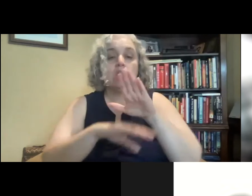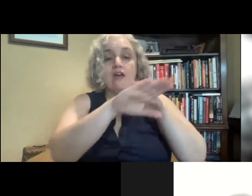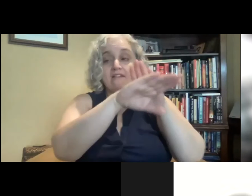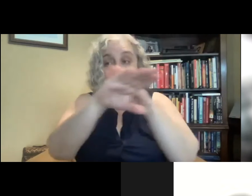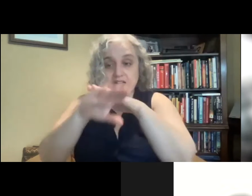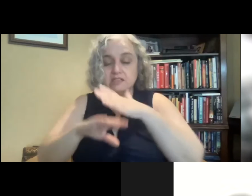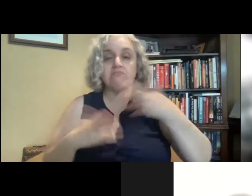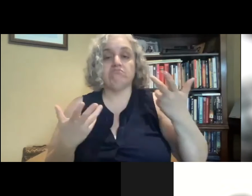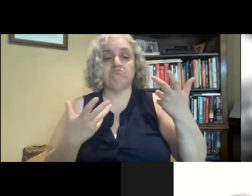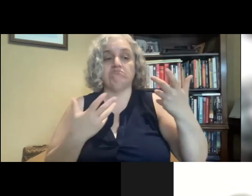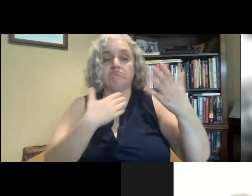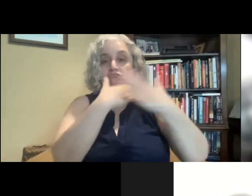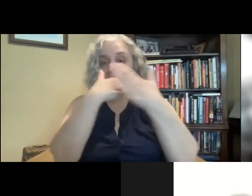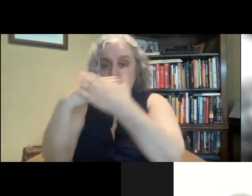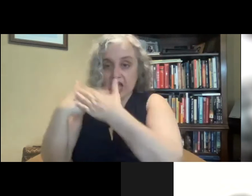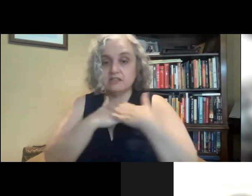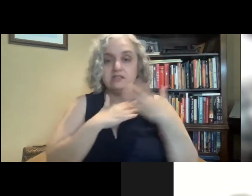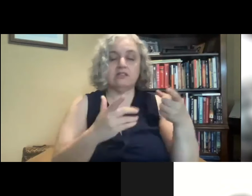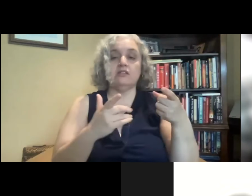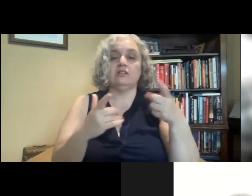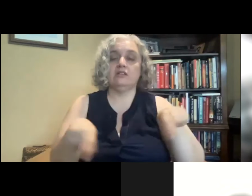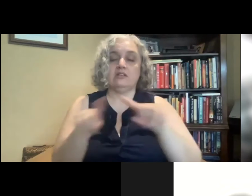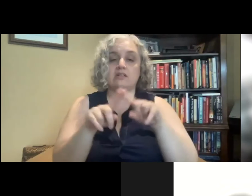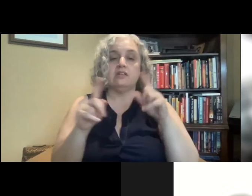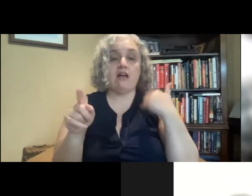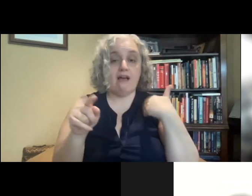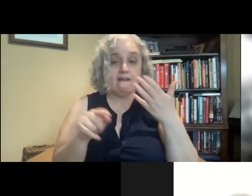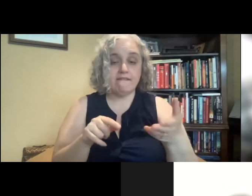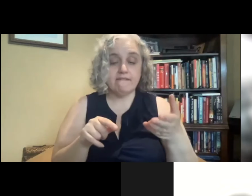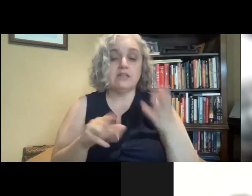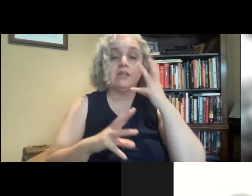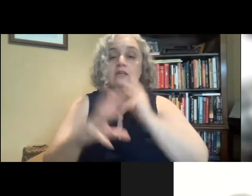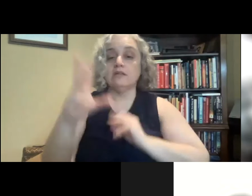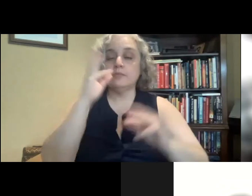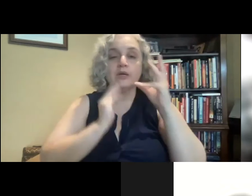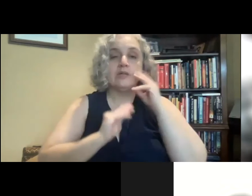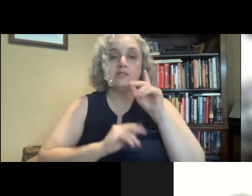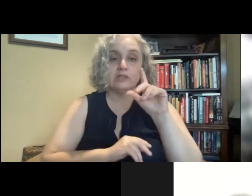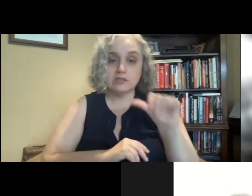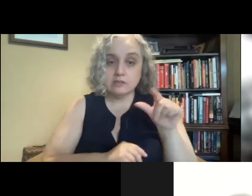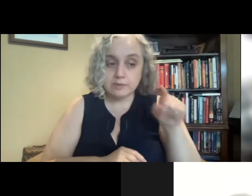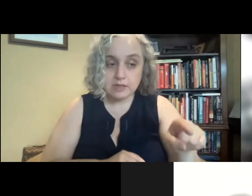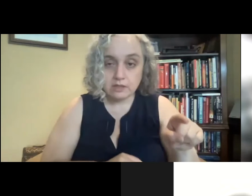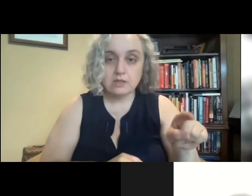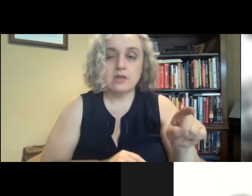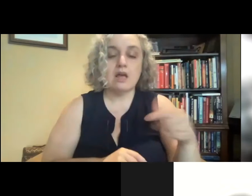that also have experience of disability that are helping